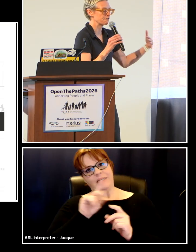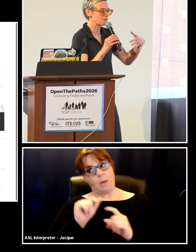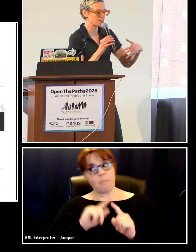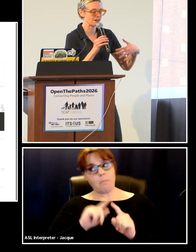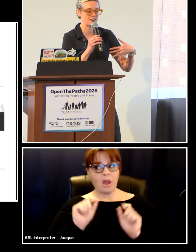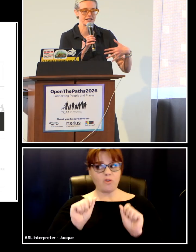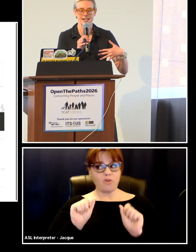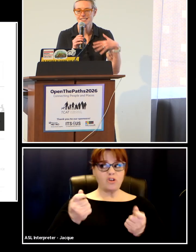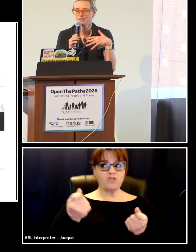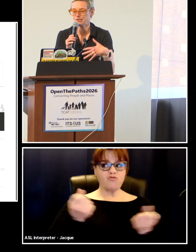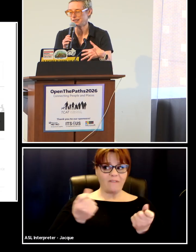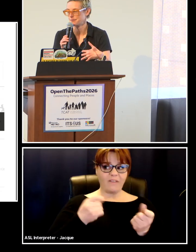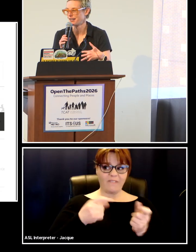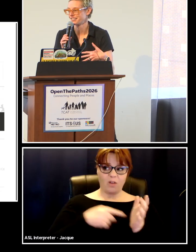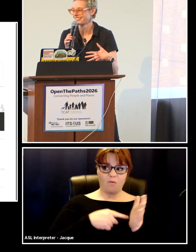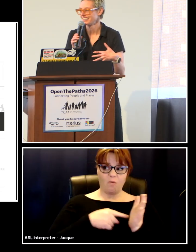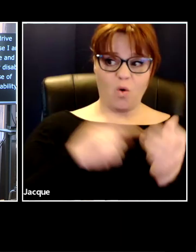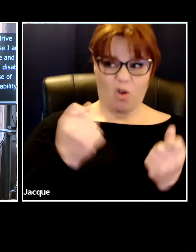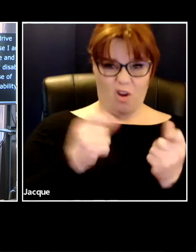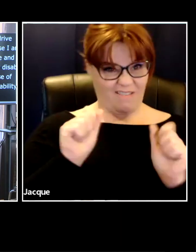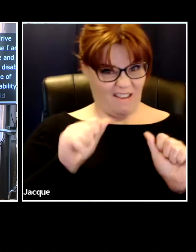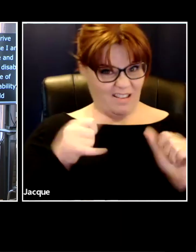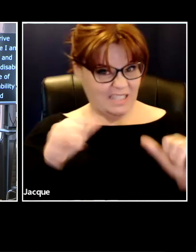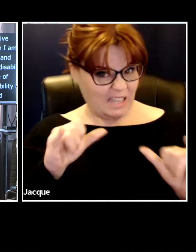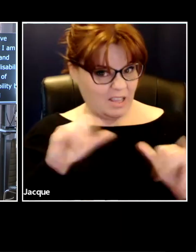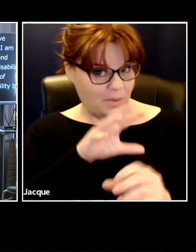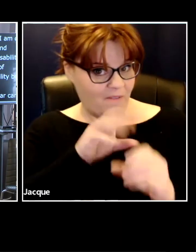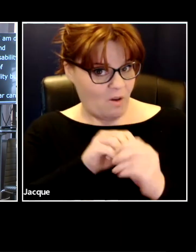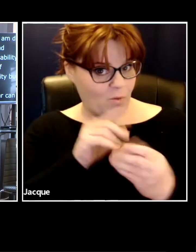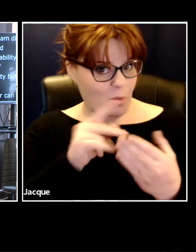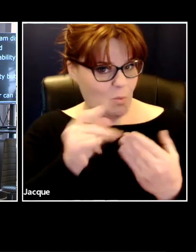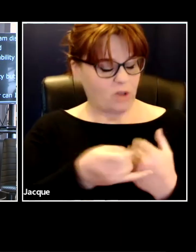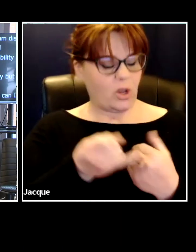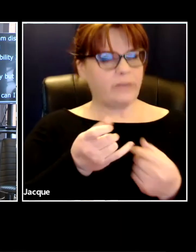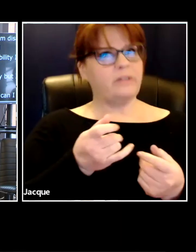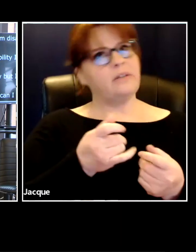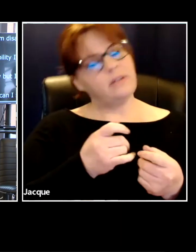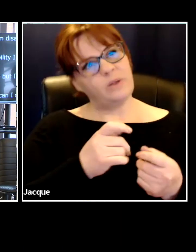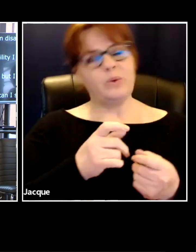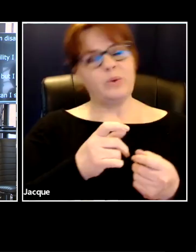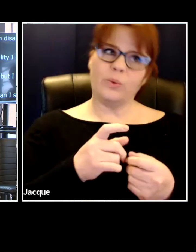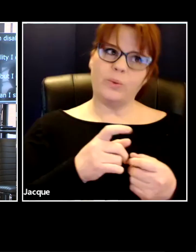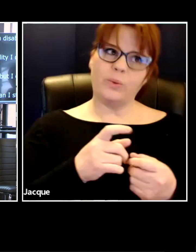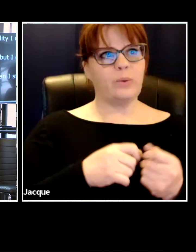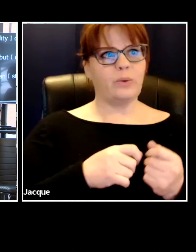afford a car. Can I still do this project? And it got really hard to sort of define, you know,